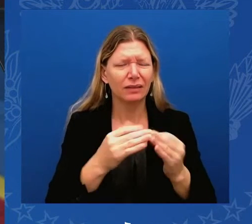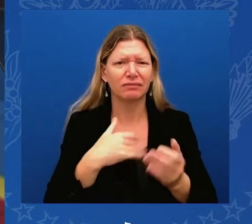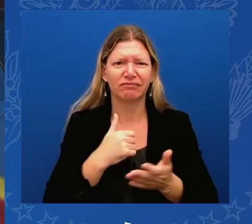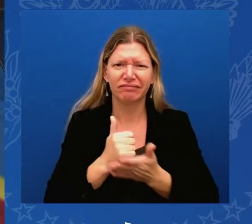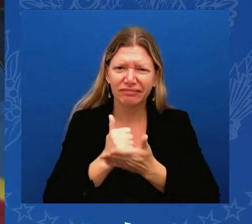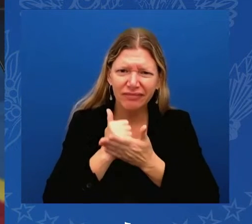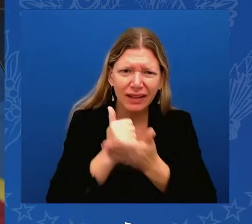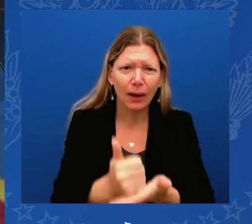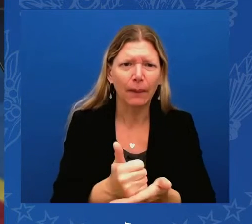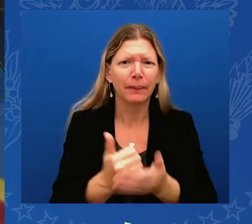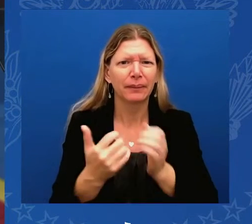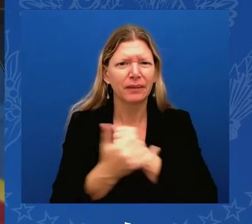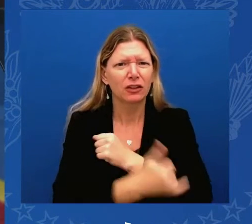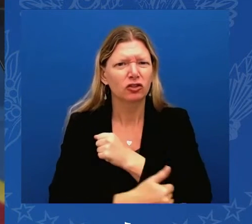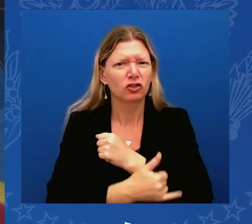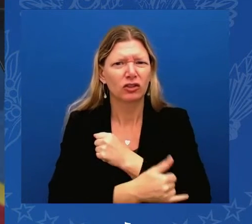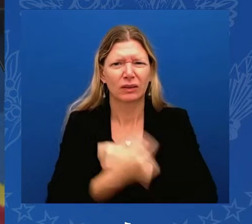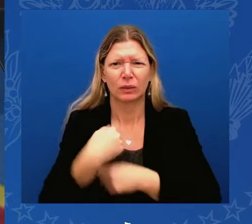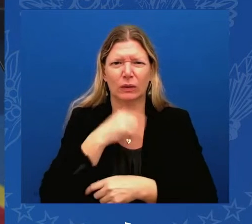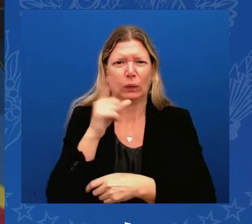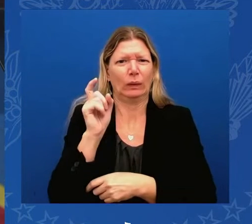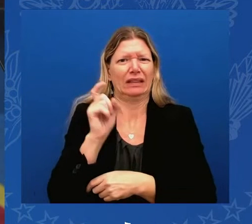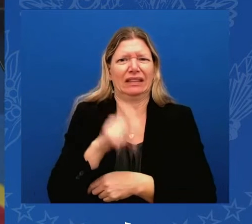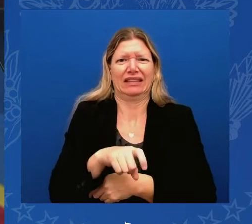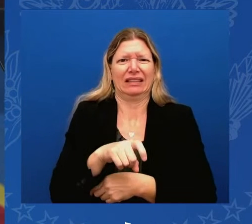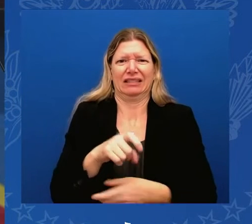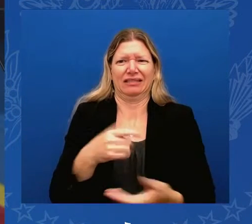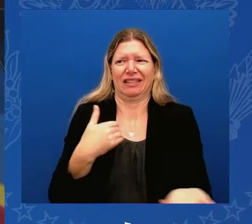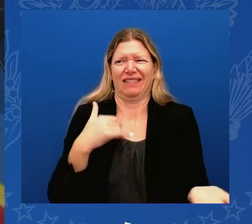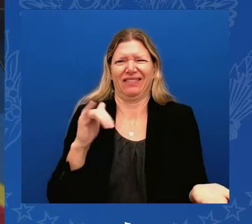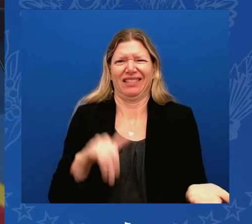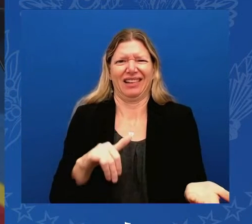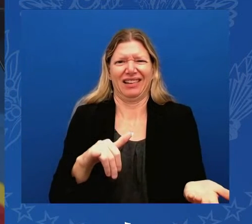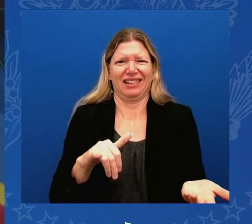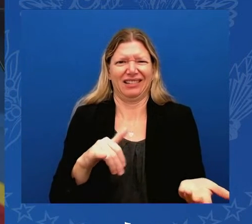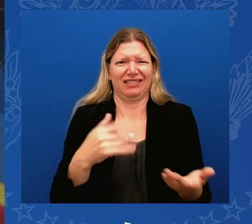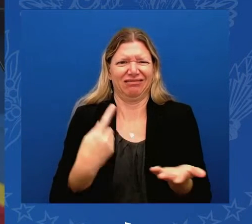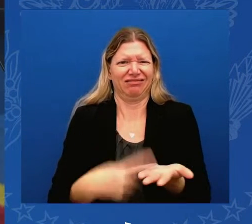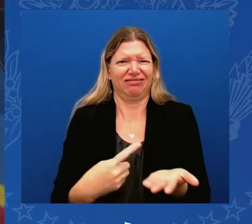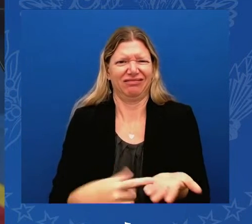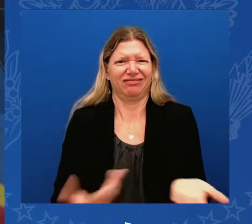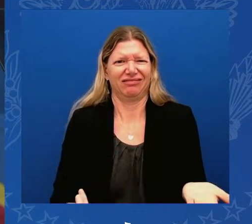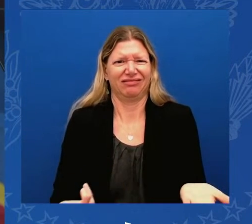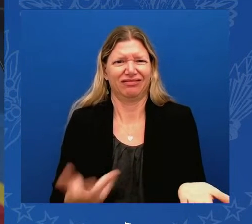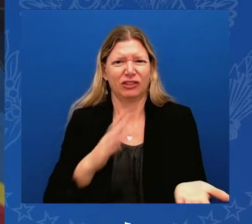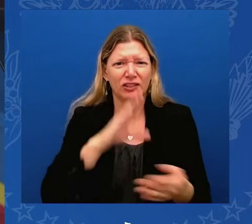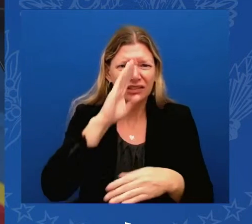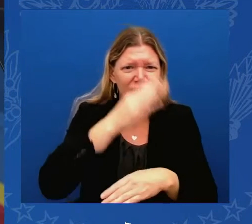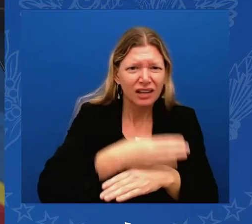Instead of a trail of broken promises, we're investing more money than ever in Black families and Black communities.